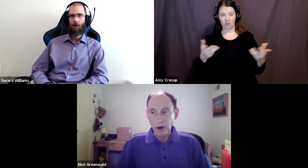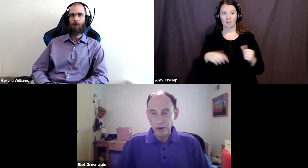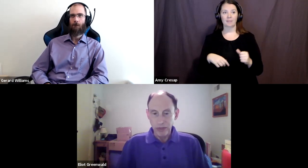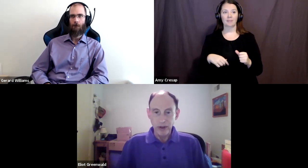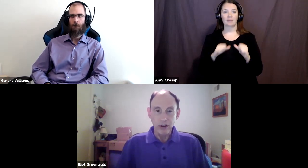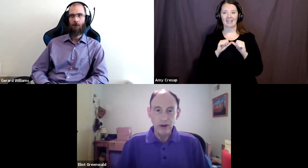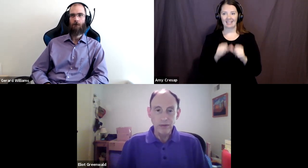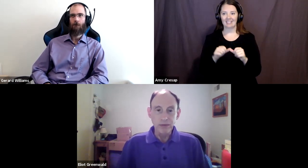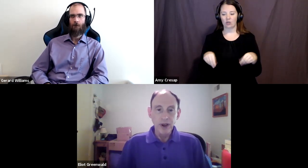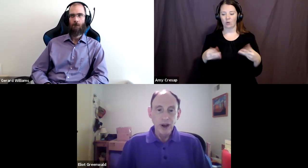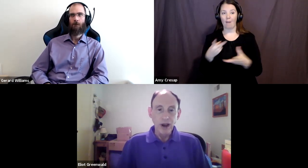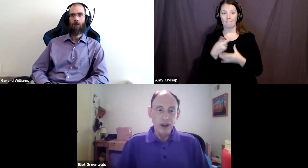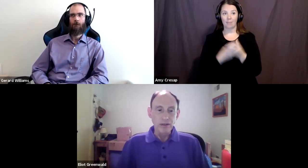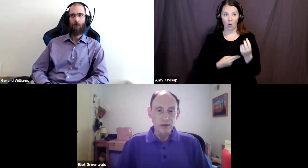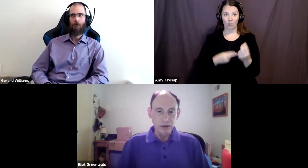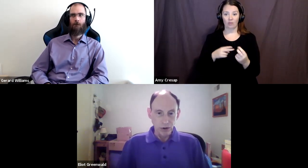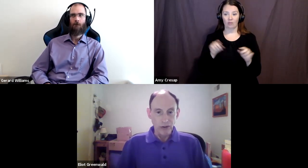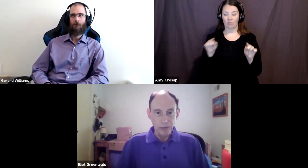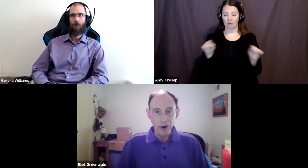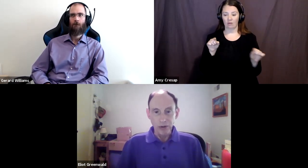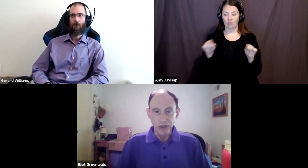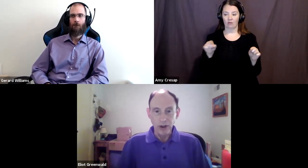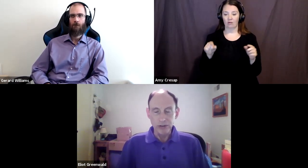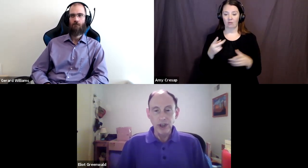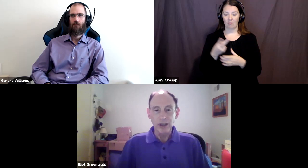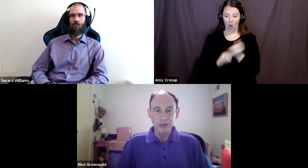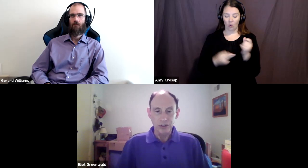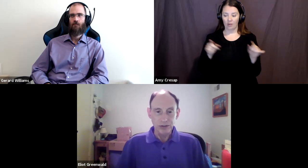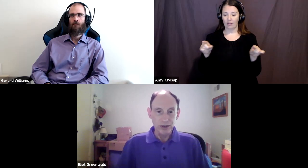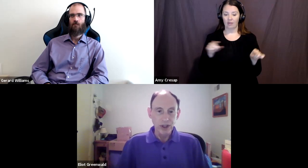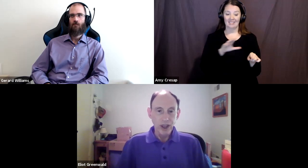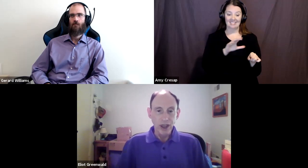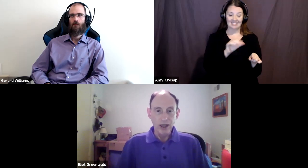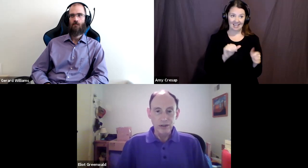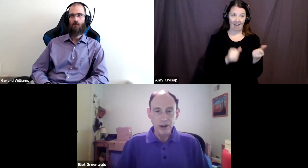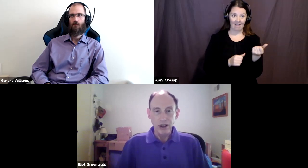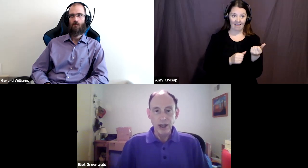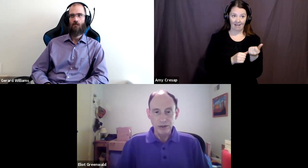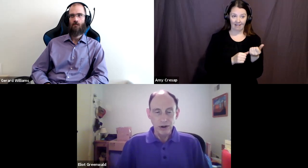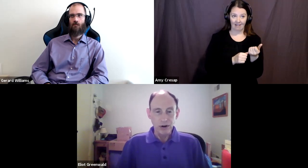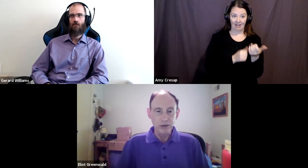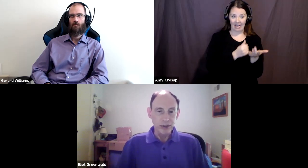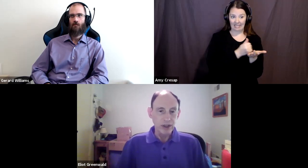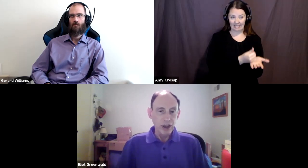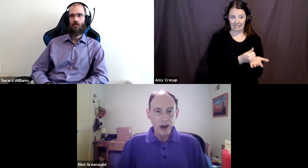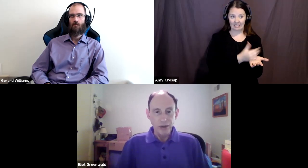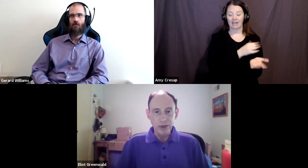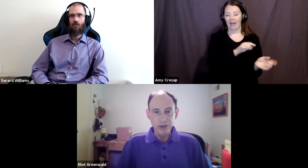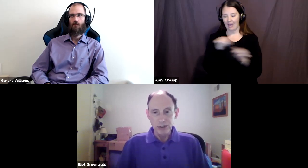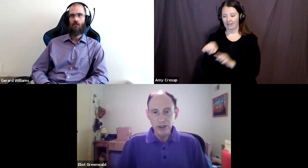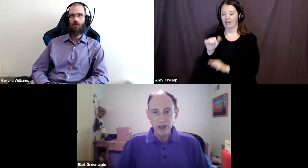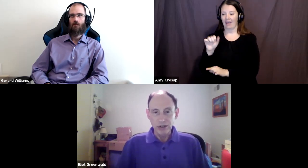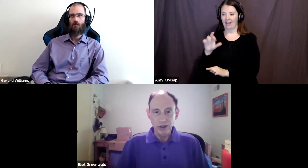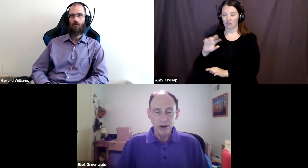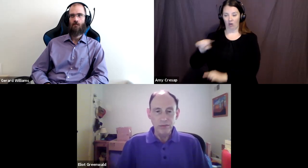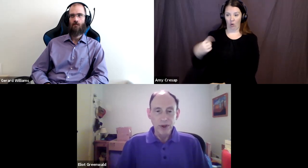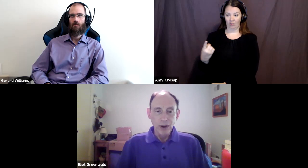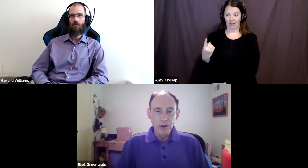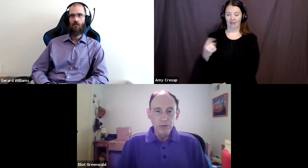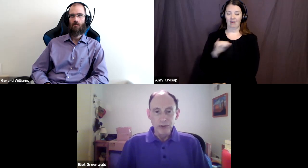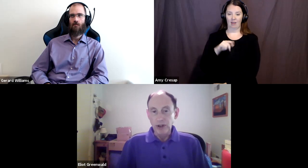both -- to offer both CA-assisted and ASR only IP CTS.